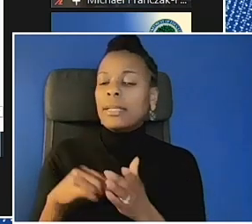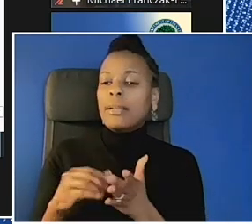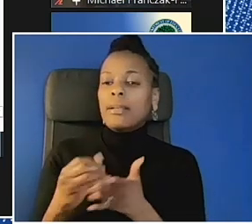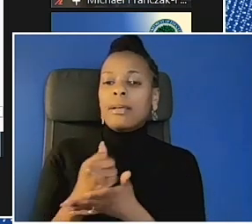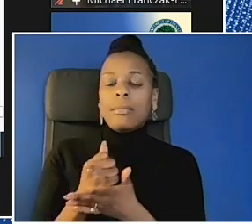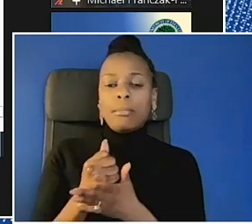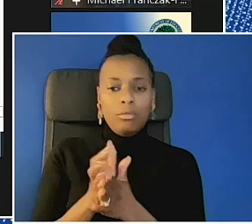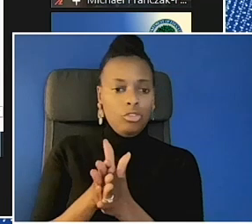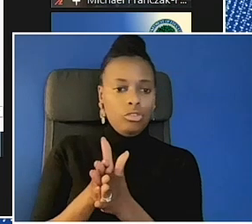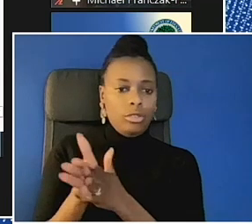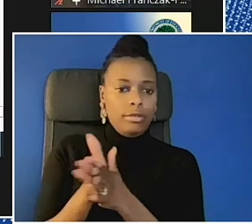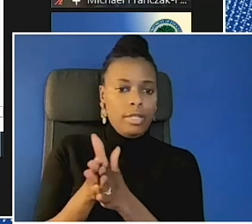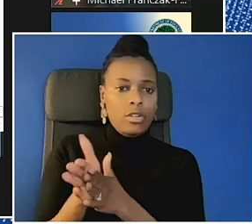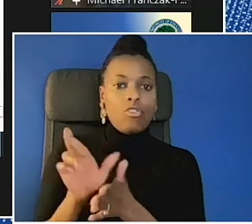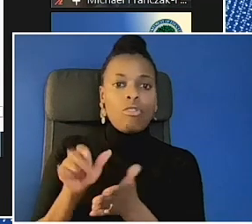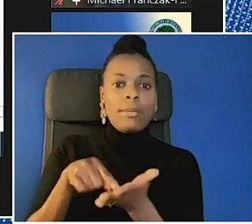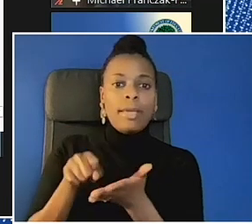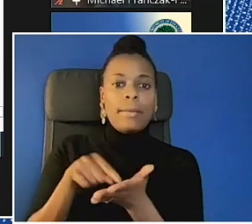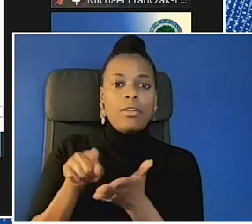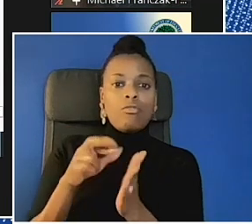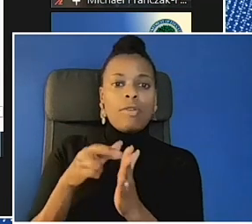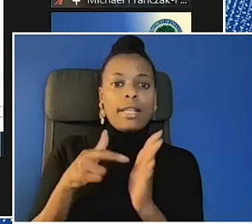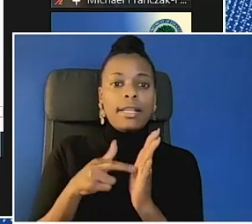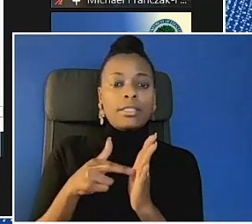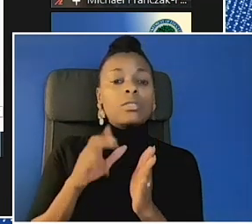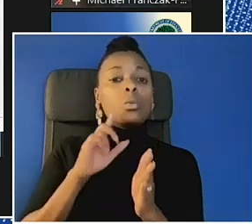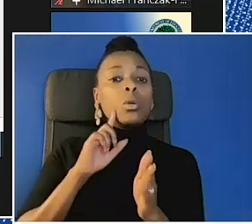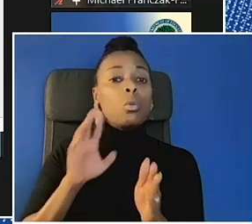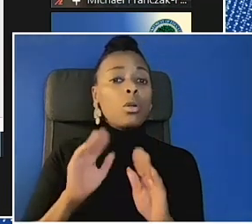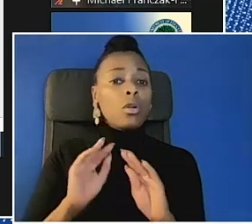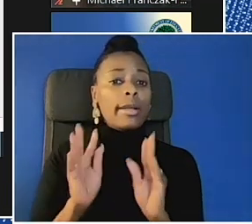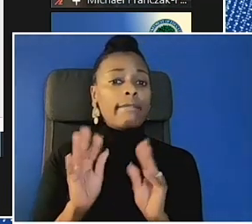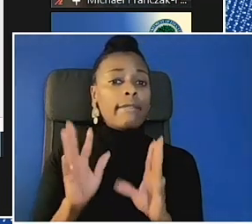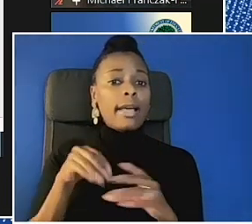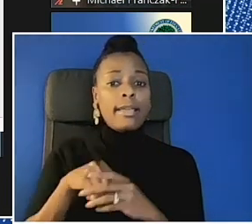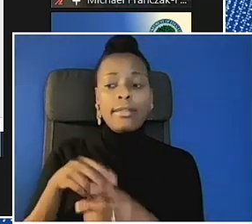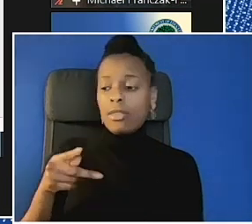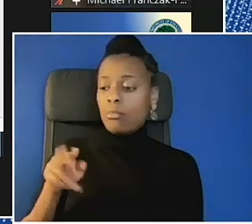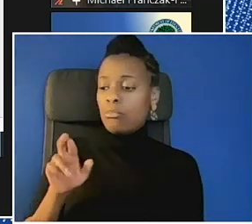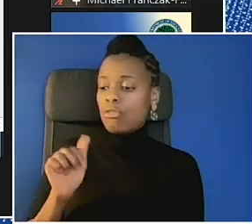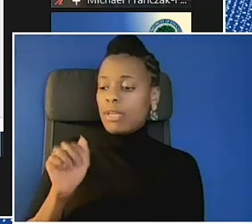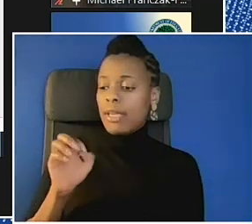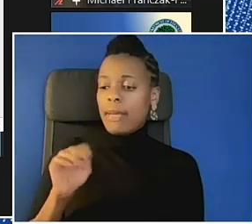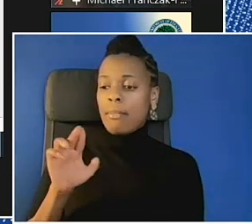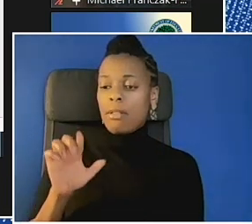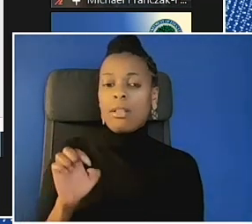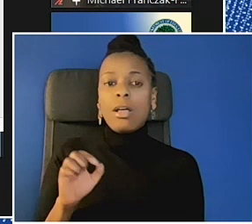So we will clarify in the preamble of our negotiated notice of proposed rulemaking